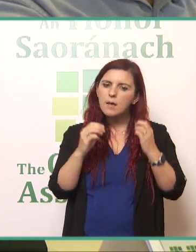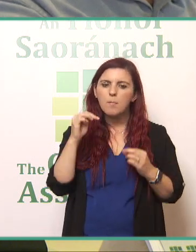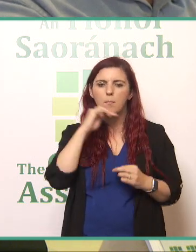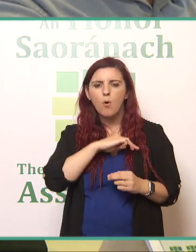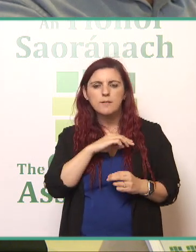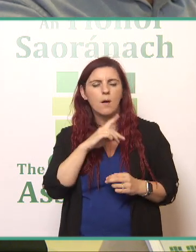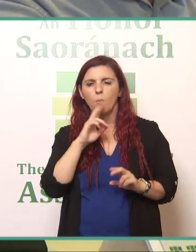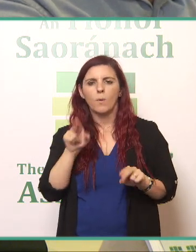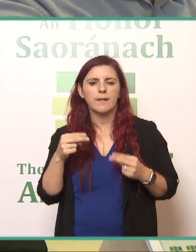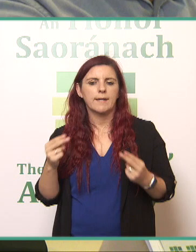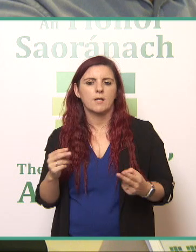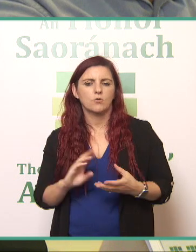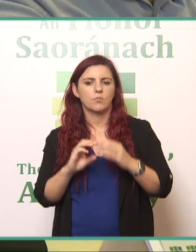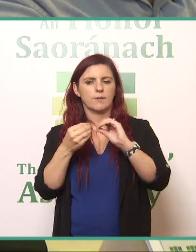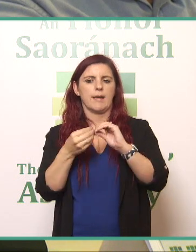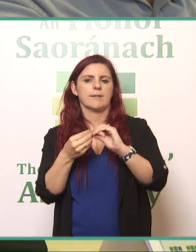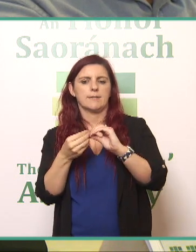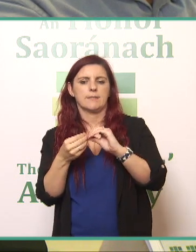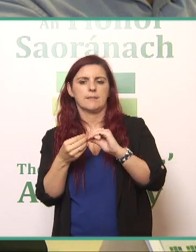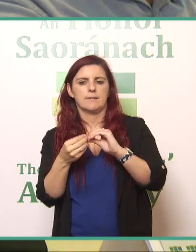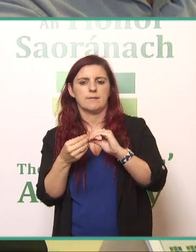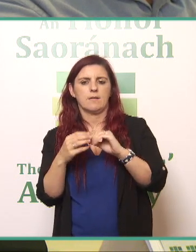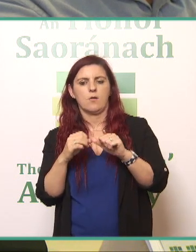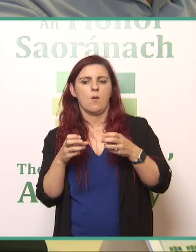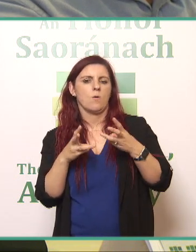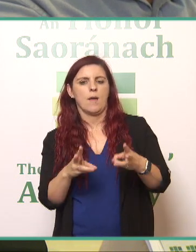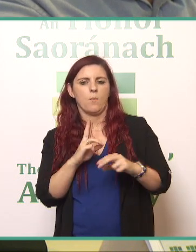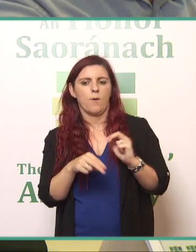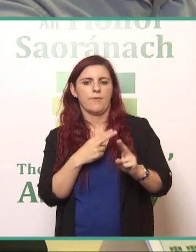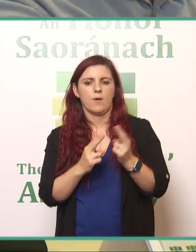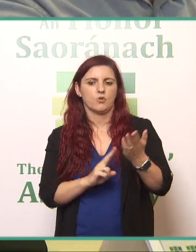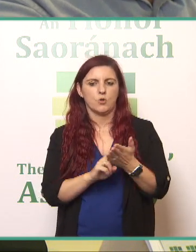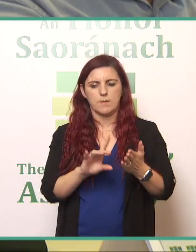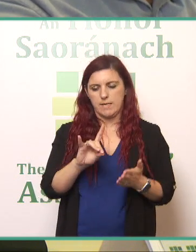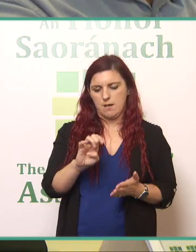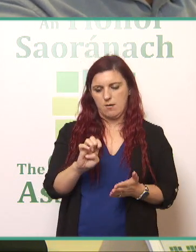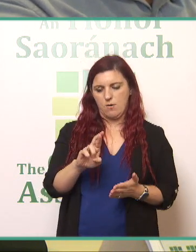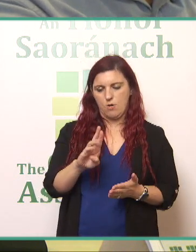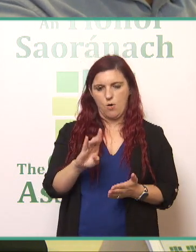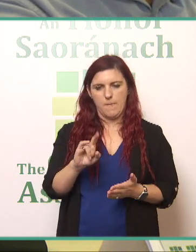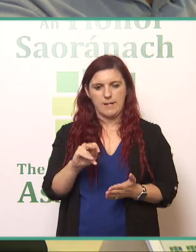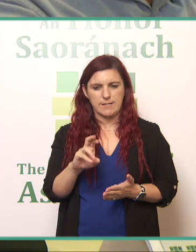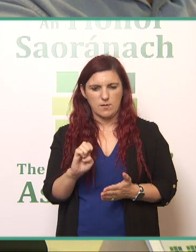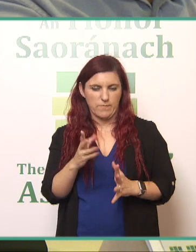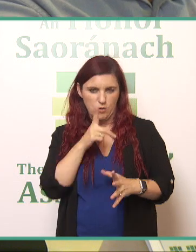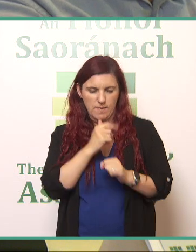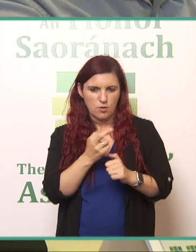cannot create new native Woodlands without using some degree of herbicide, which is already spoken about dear but